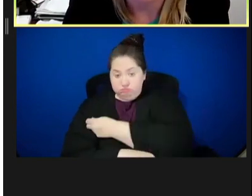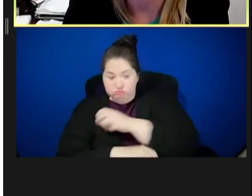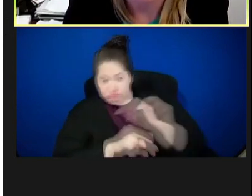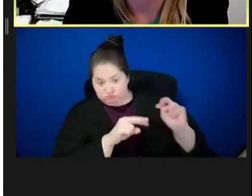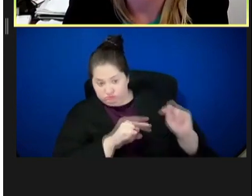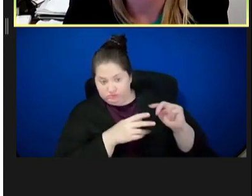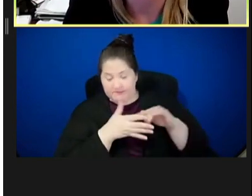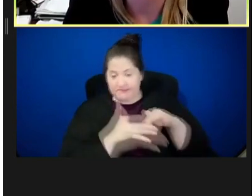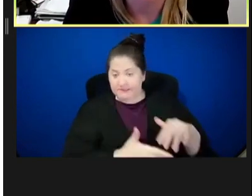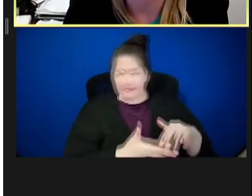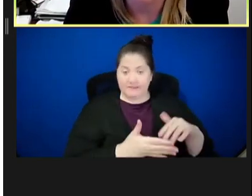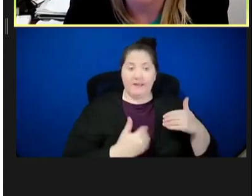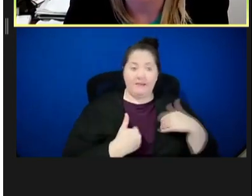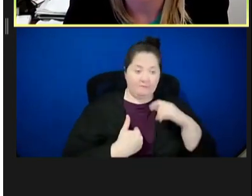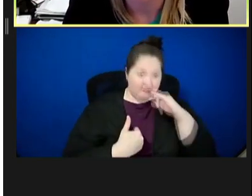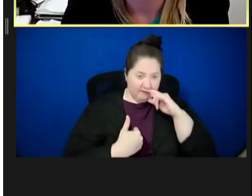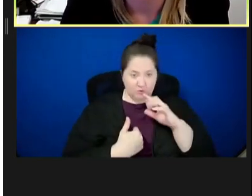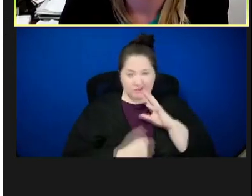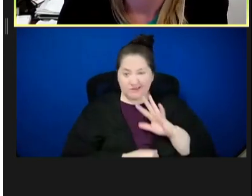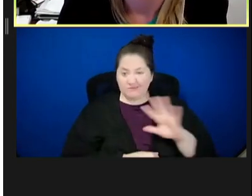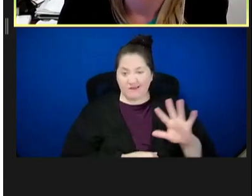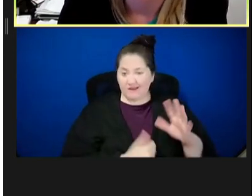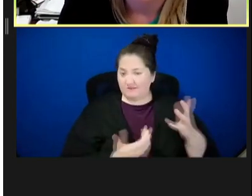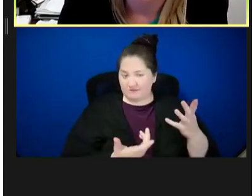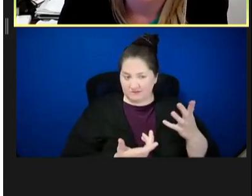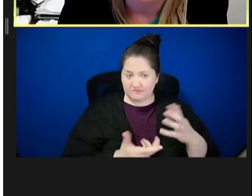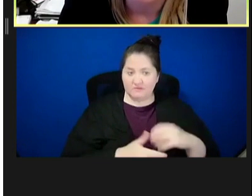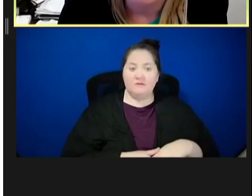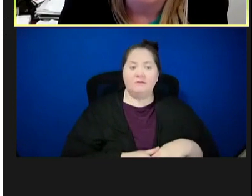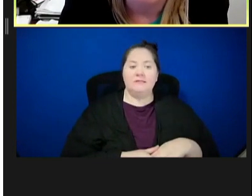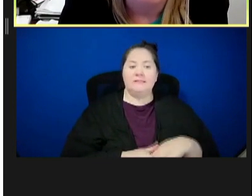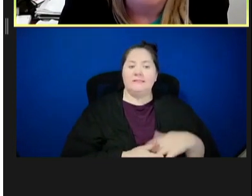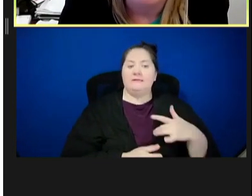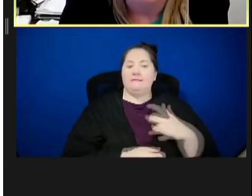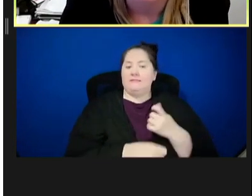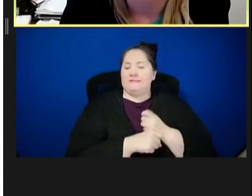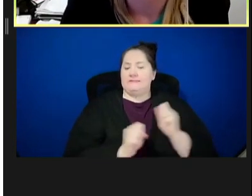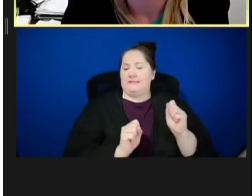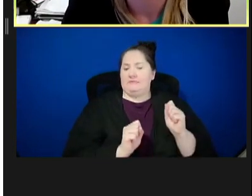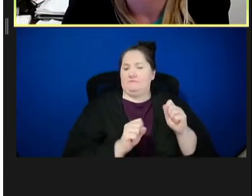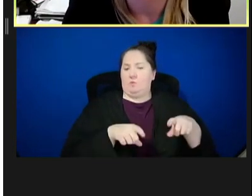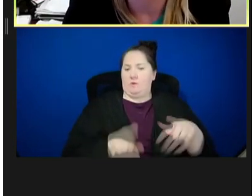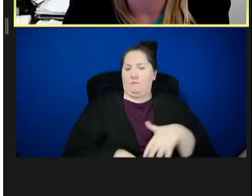and have a kid who's like five. So, I just don't feel it's safe while I'm pregnant. I just worry